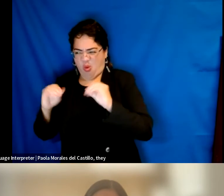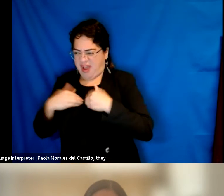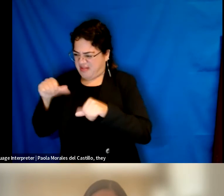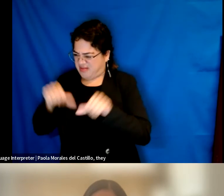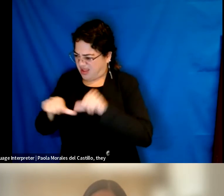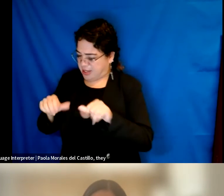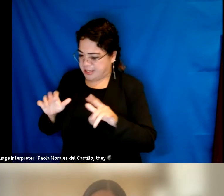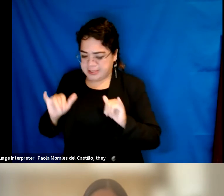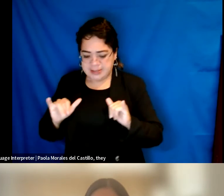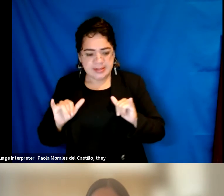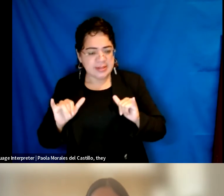Rebecca Tarvin (she/her): kind of vague but